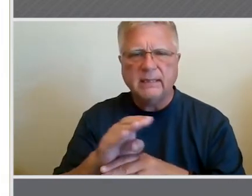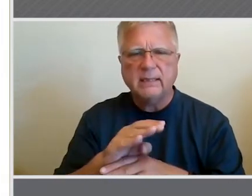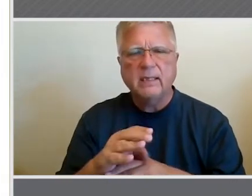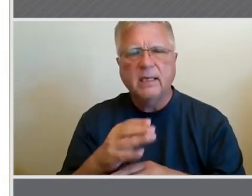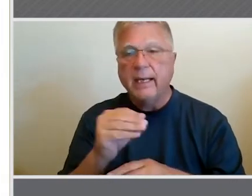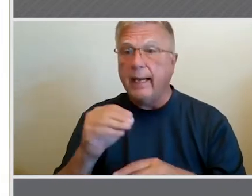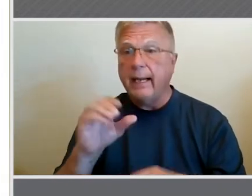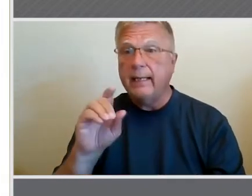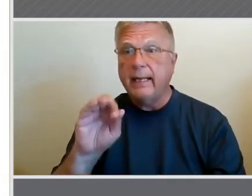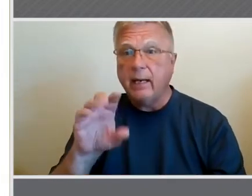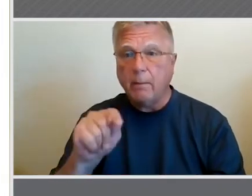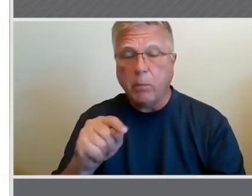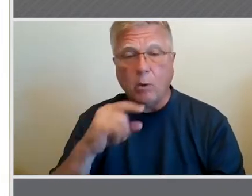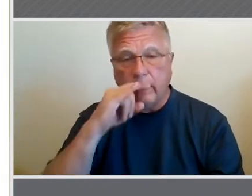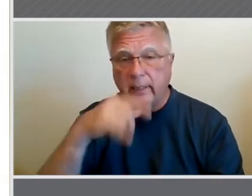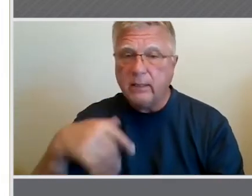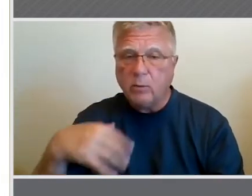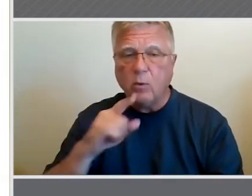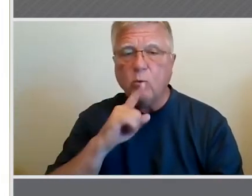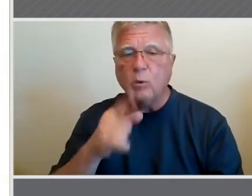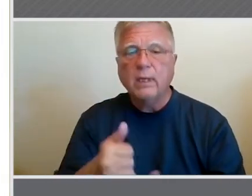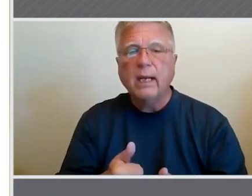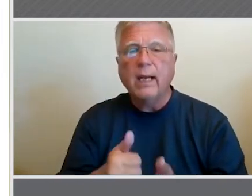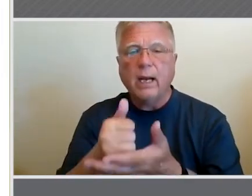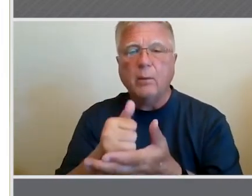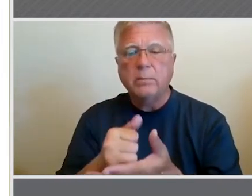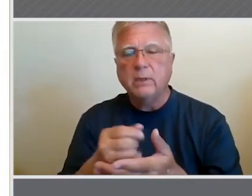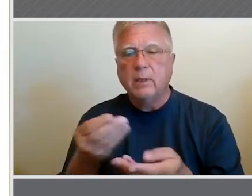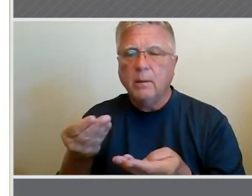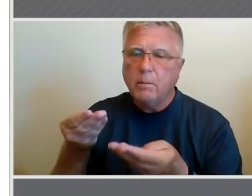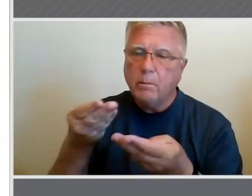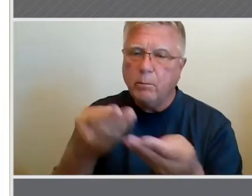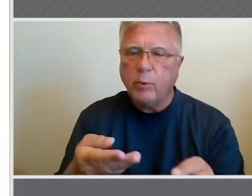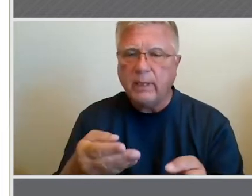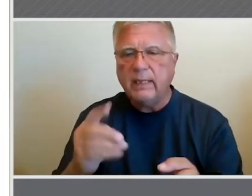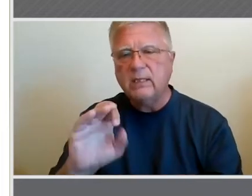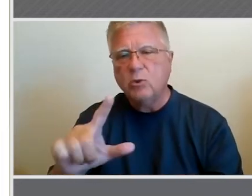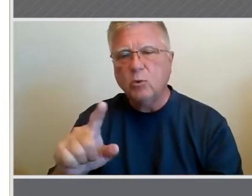help bring this services and tools, frankly, to, you know, younger people, youth